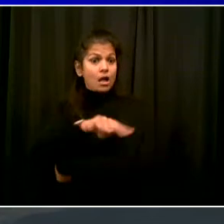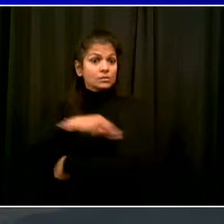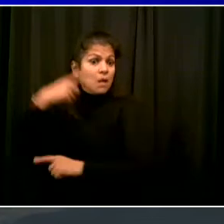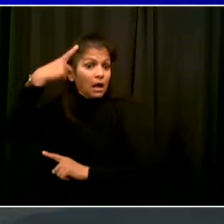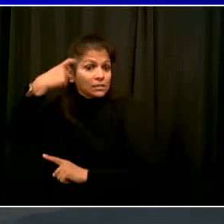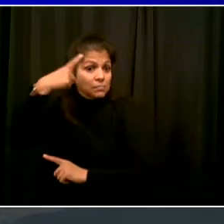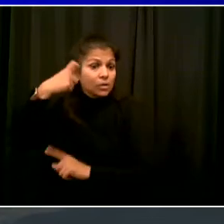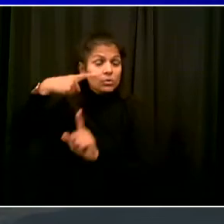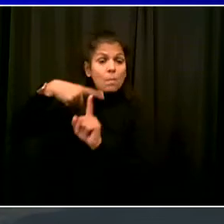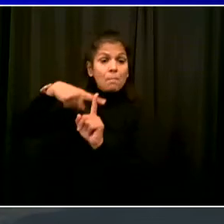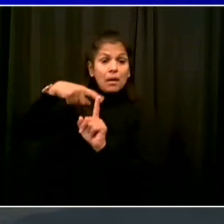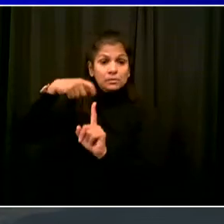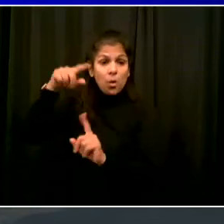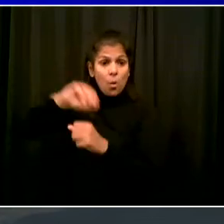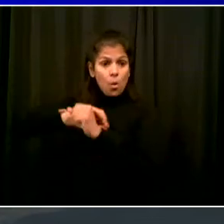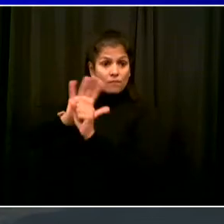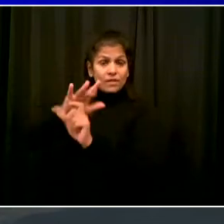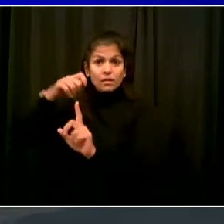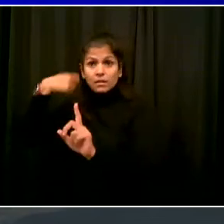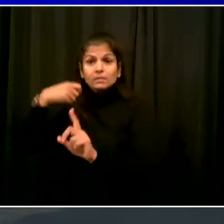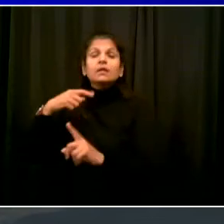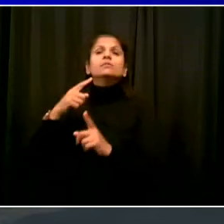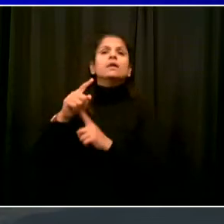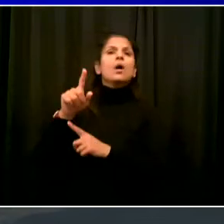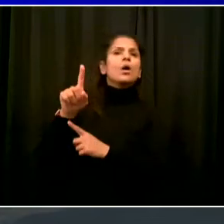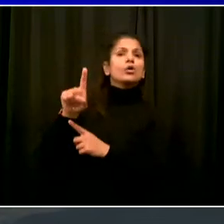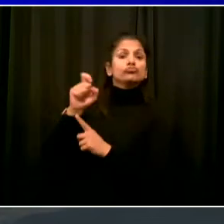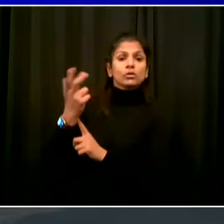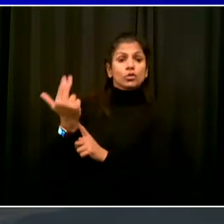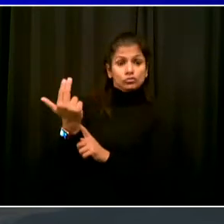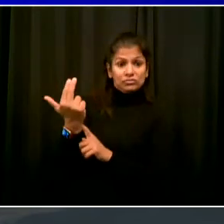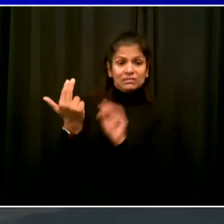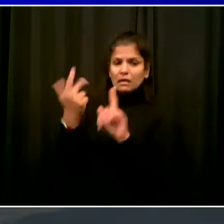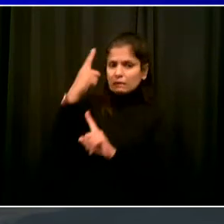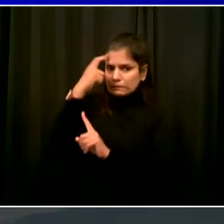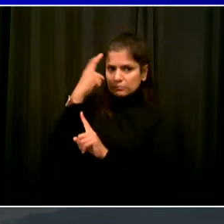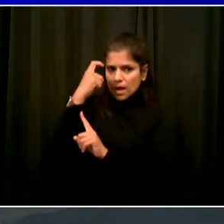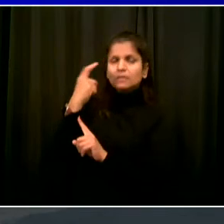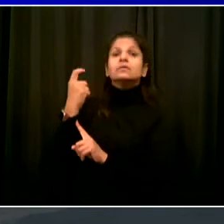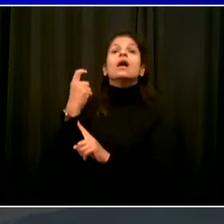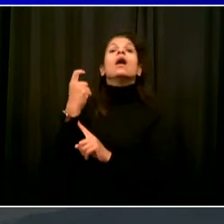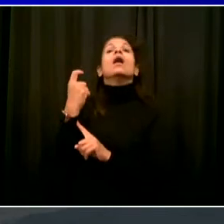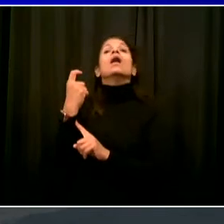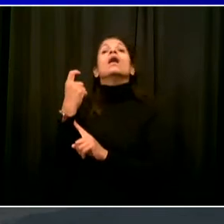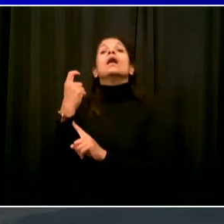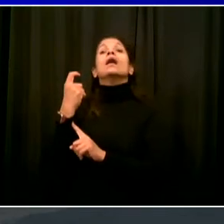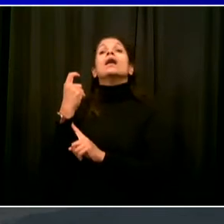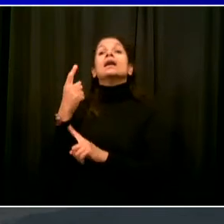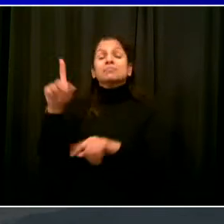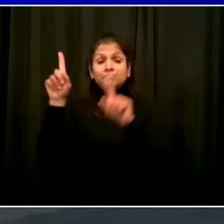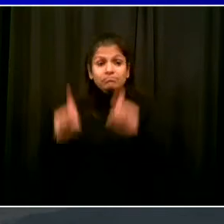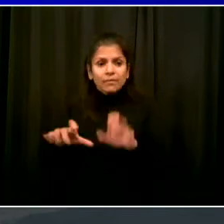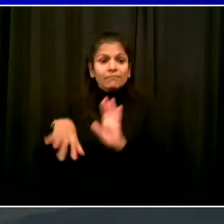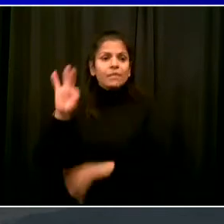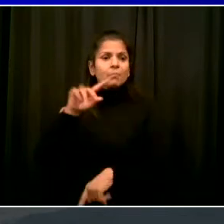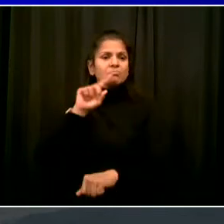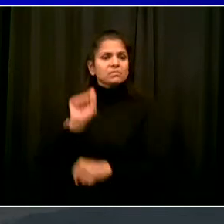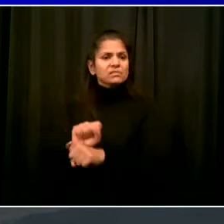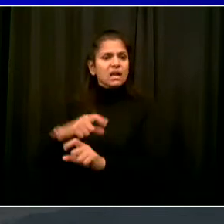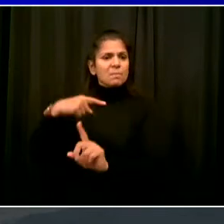PEOPLE ADMITTED TO THE HOSPITAL,